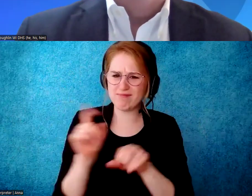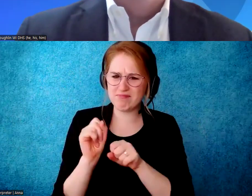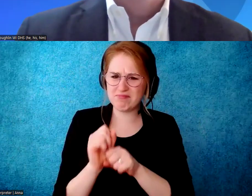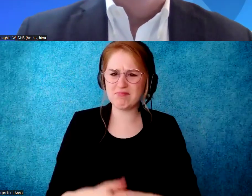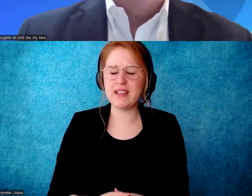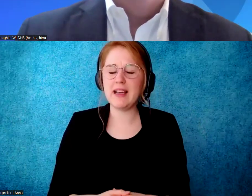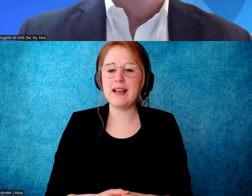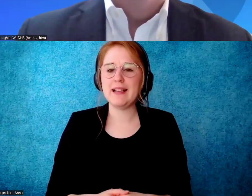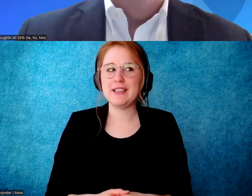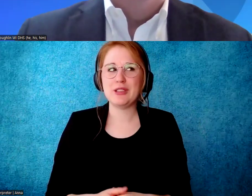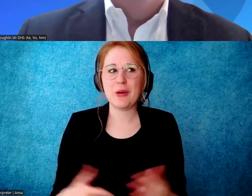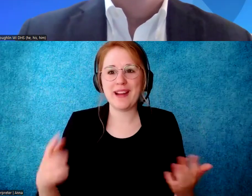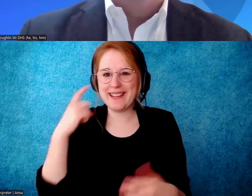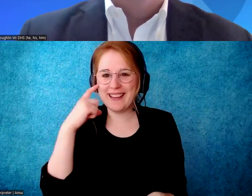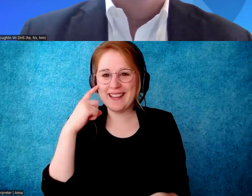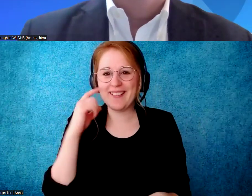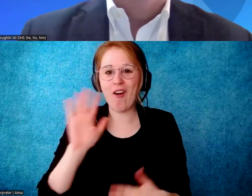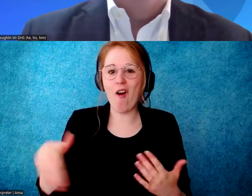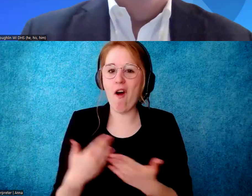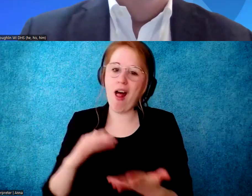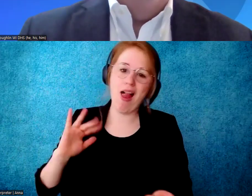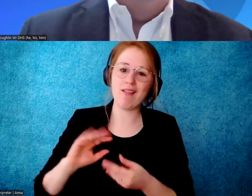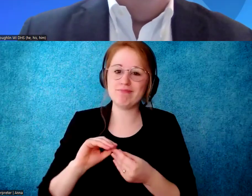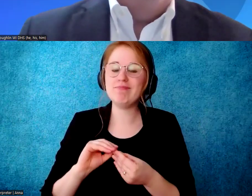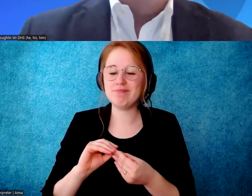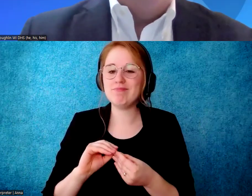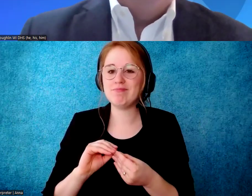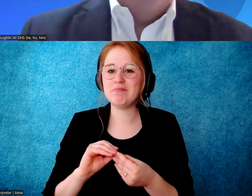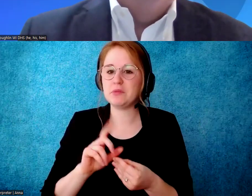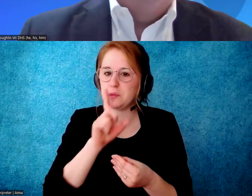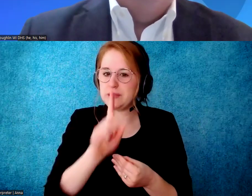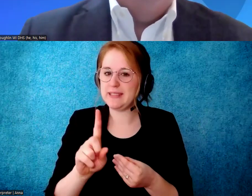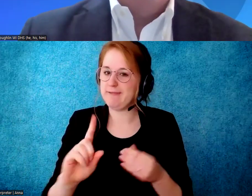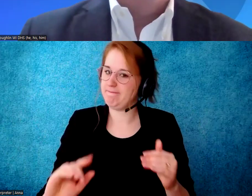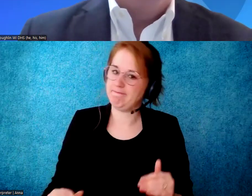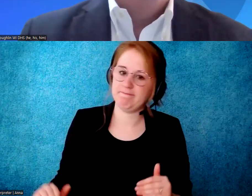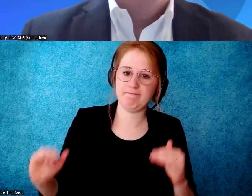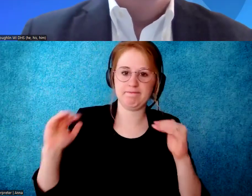So I think having, you know, all of that has really enhanced their stature